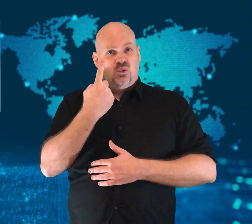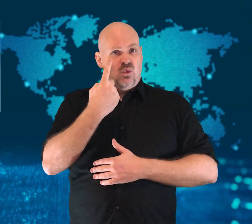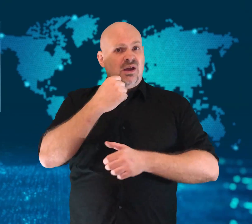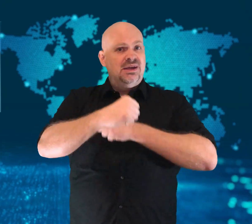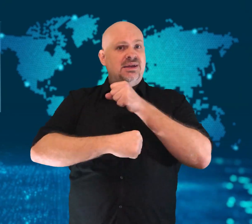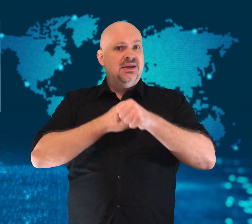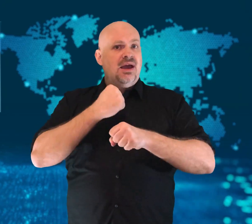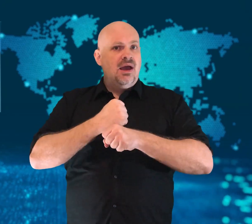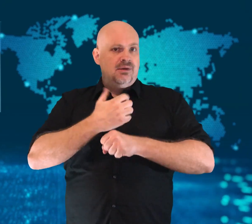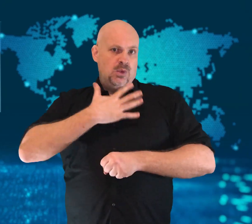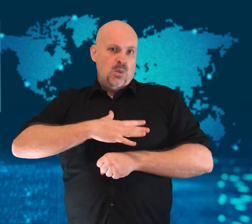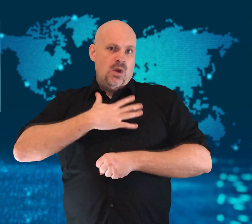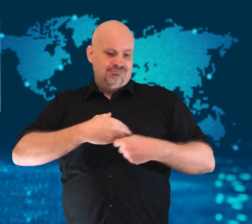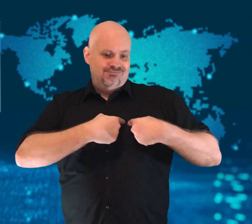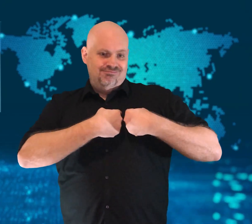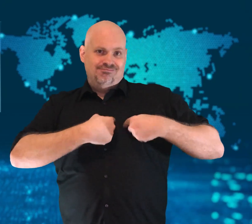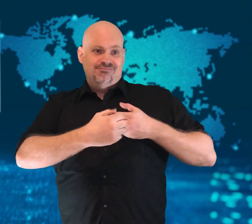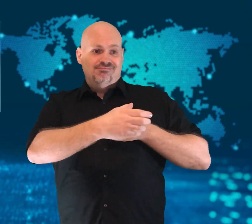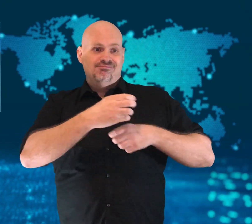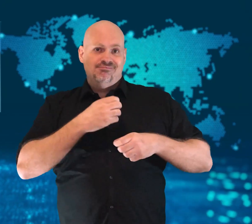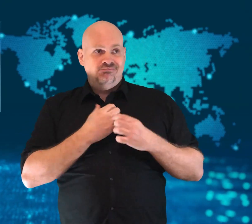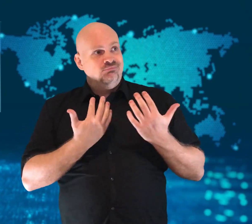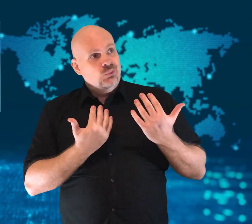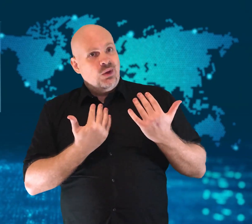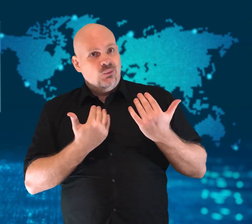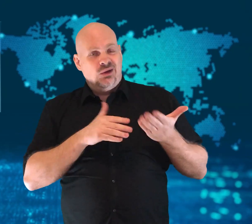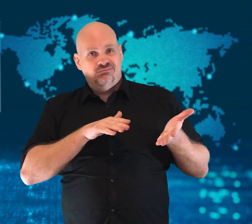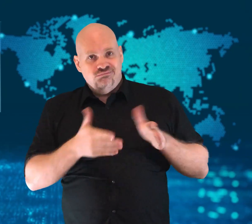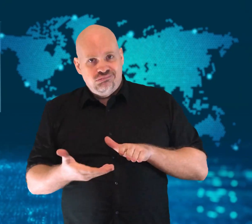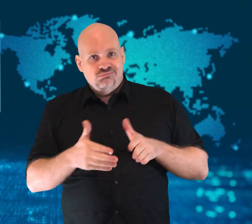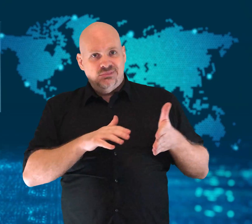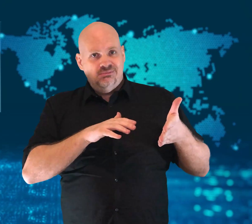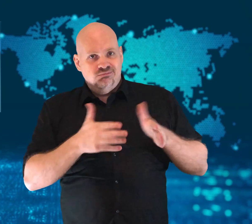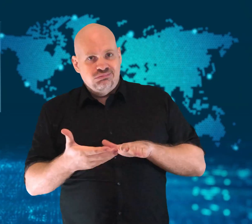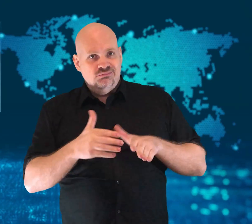waiting for a heart transplant.